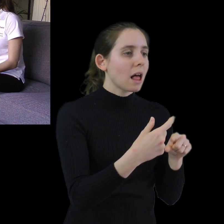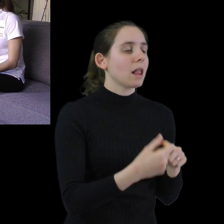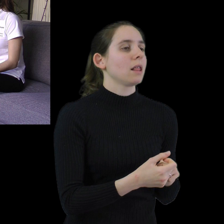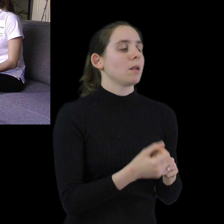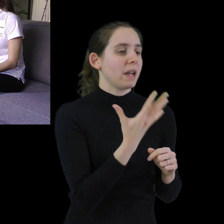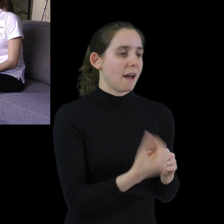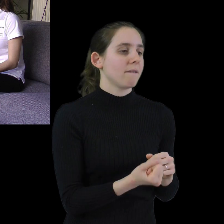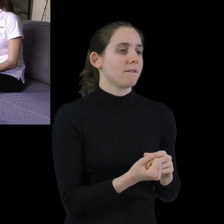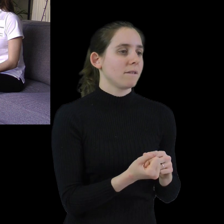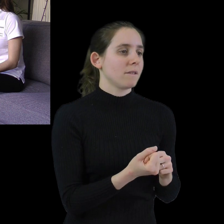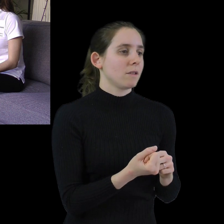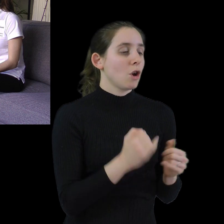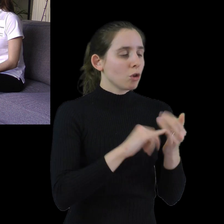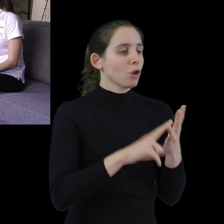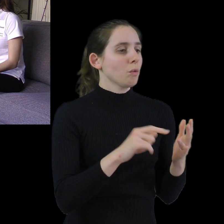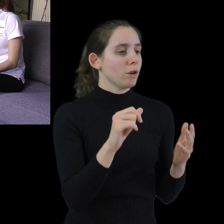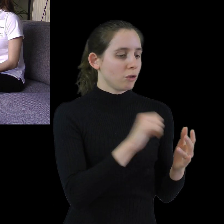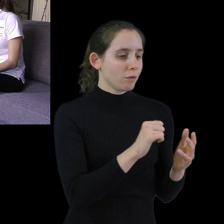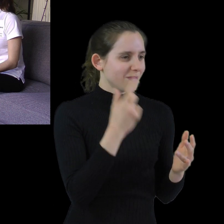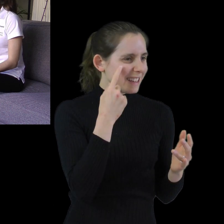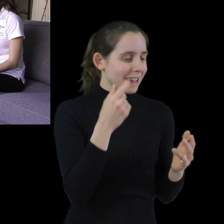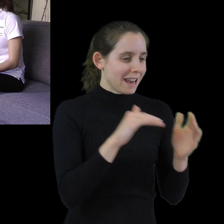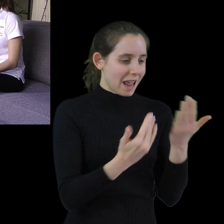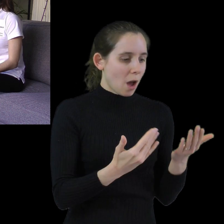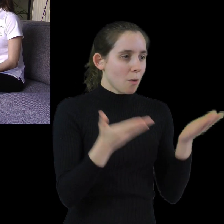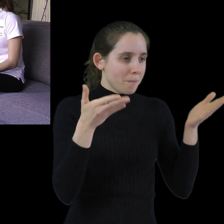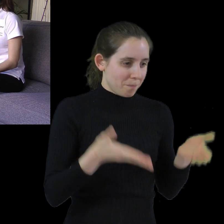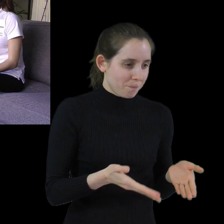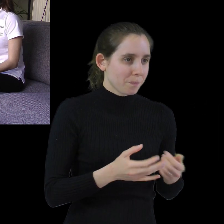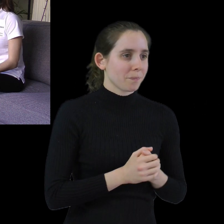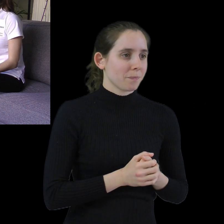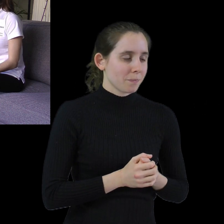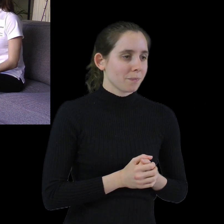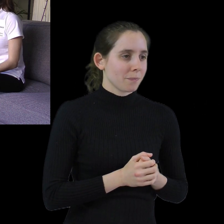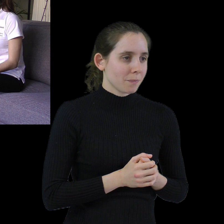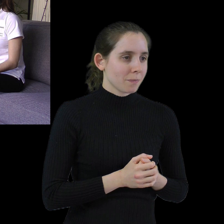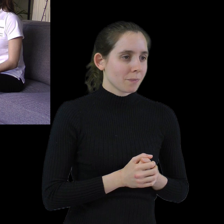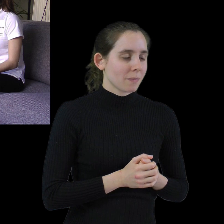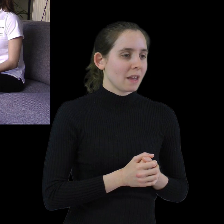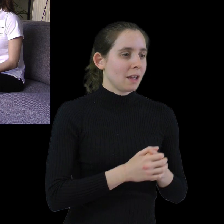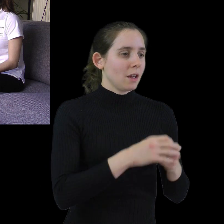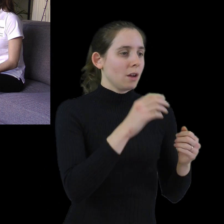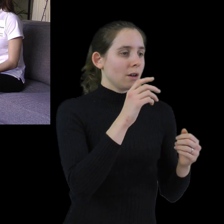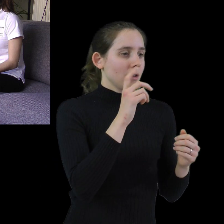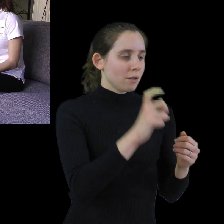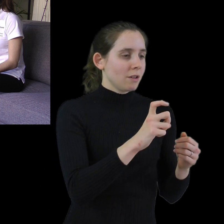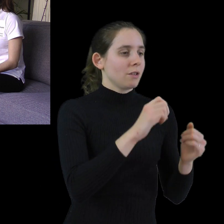so that should be appearing on the screen. Basically it's called